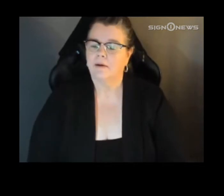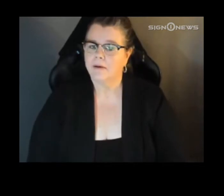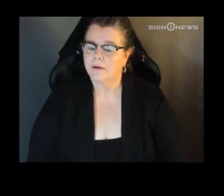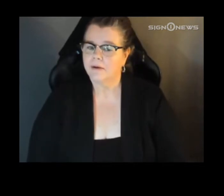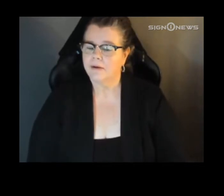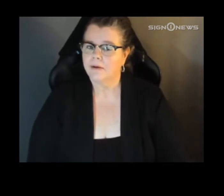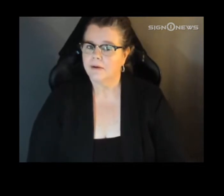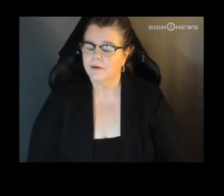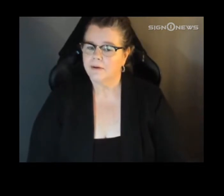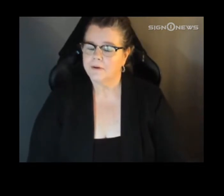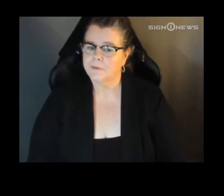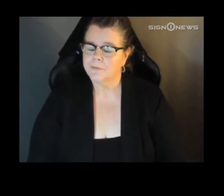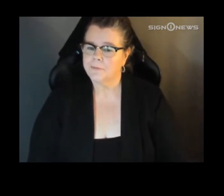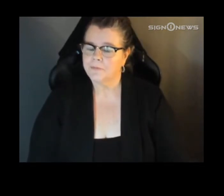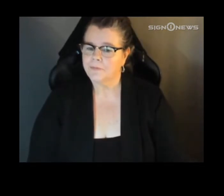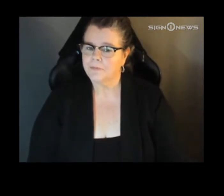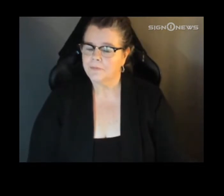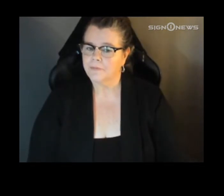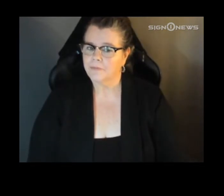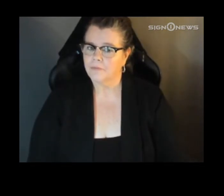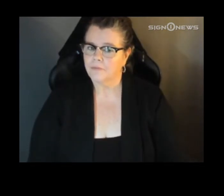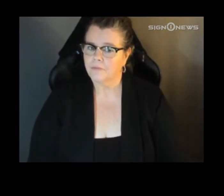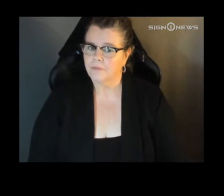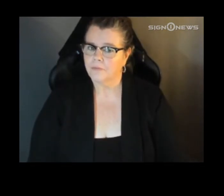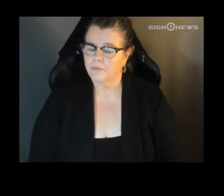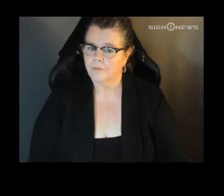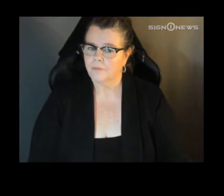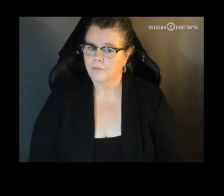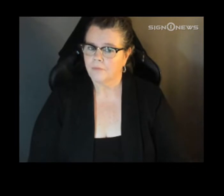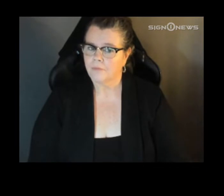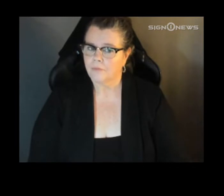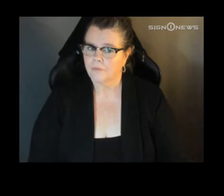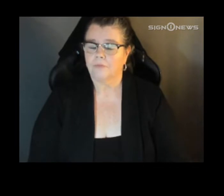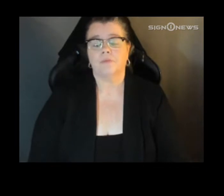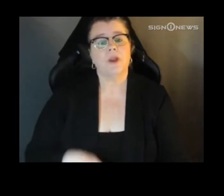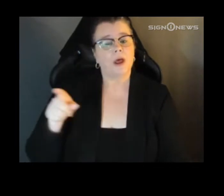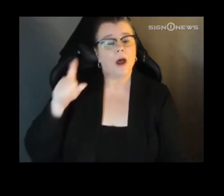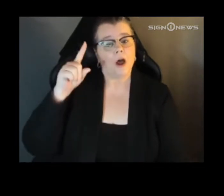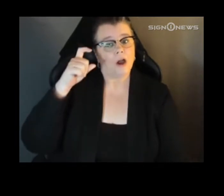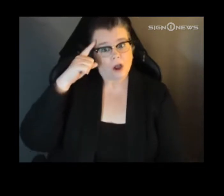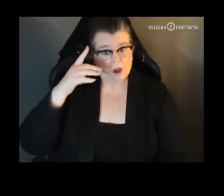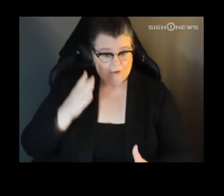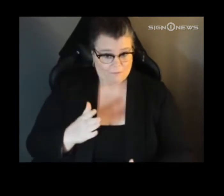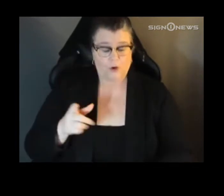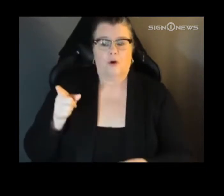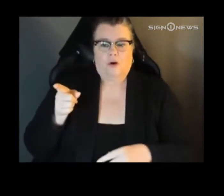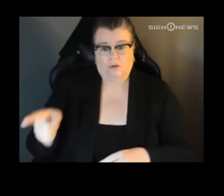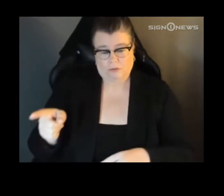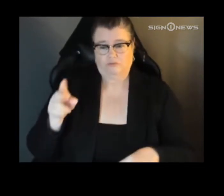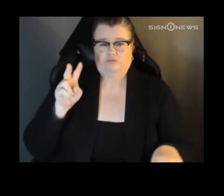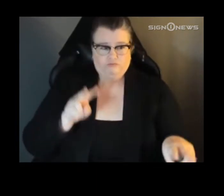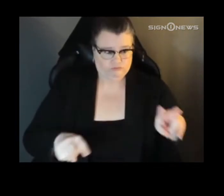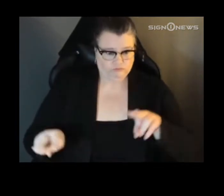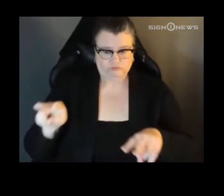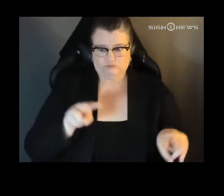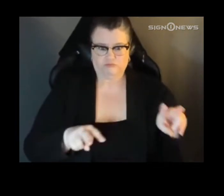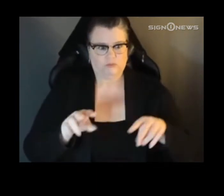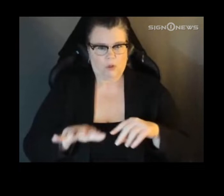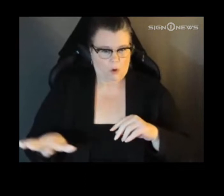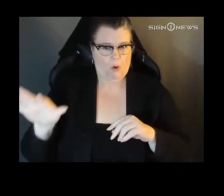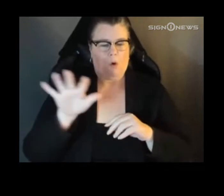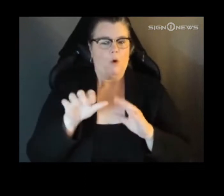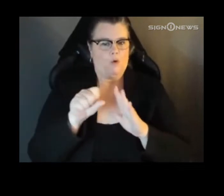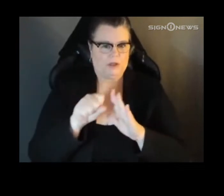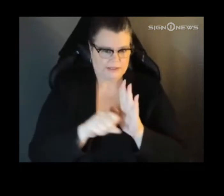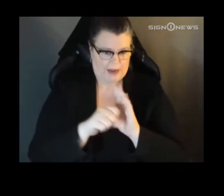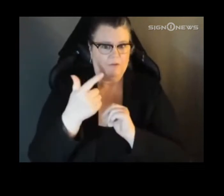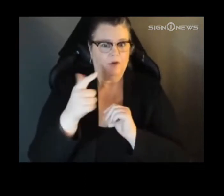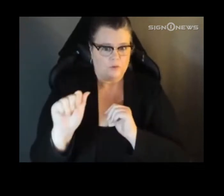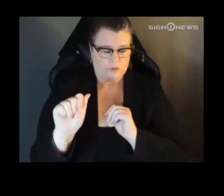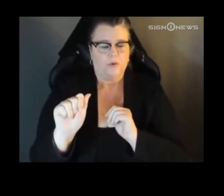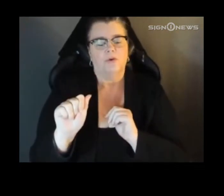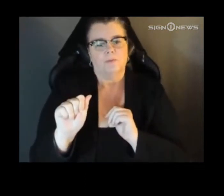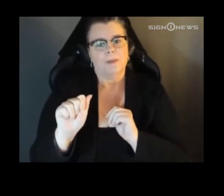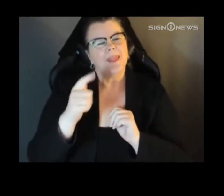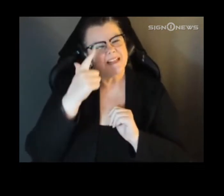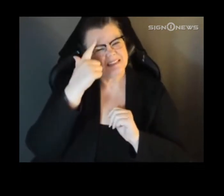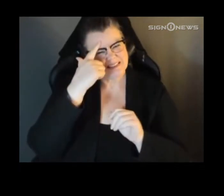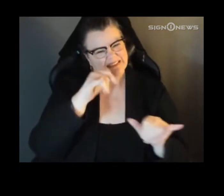the governor override overseas the state this is like the president of the United States